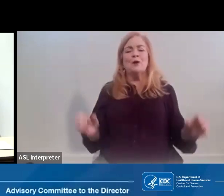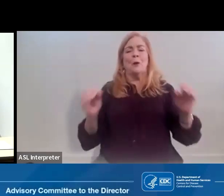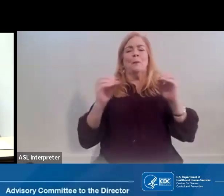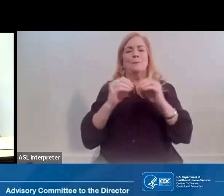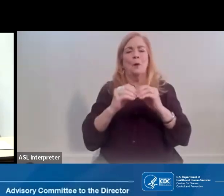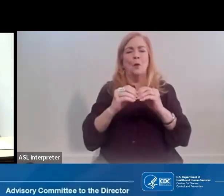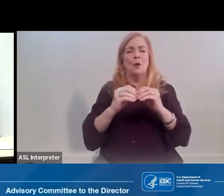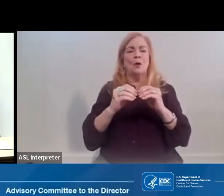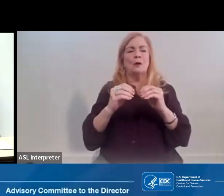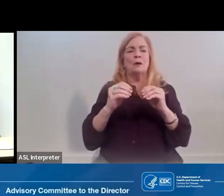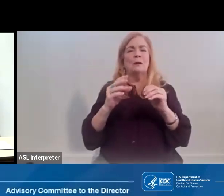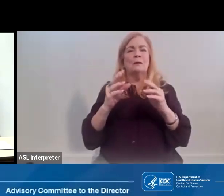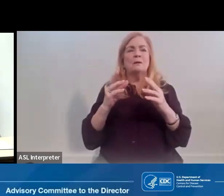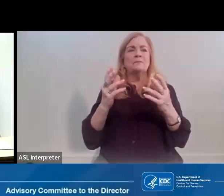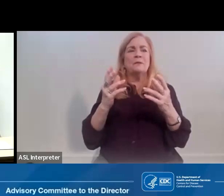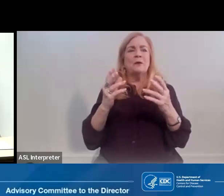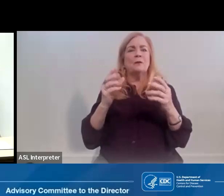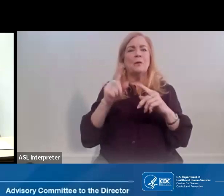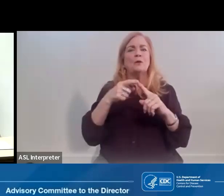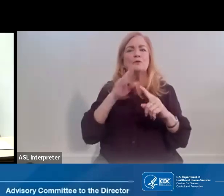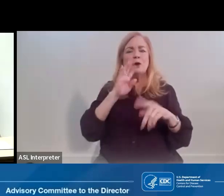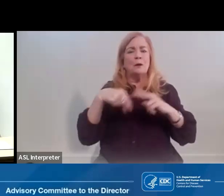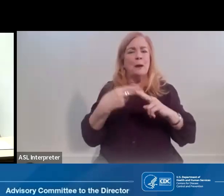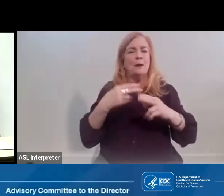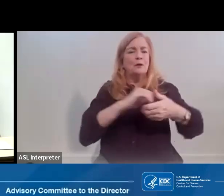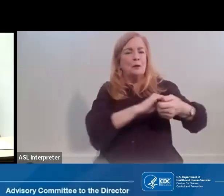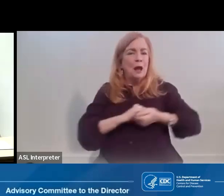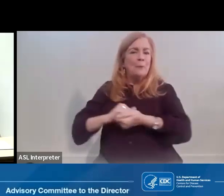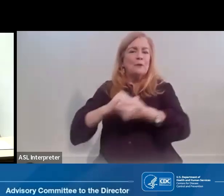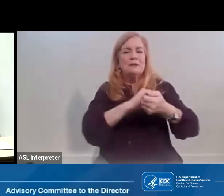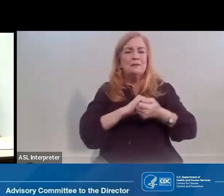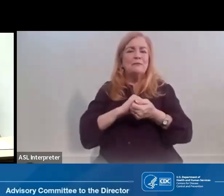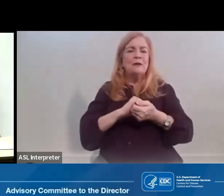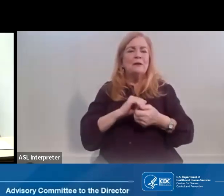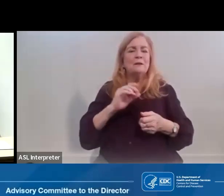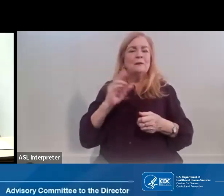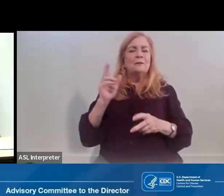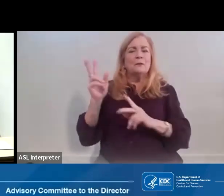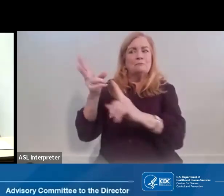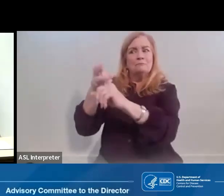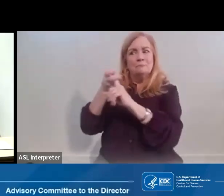in those collaborative initiative pieces, too, right? Where we're bringing in folks from outside of CDC to sit at that table.